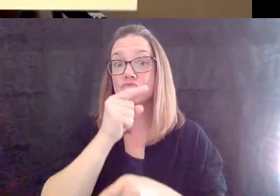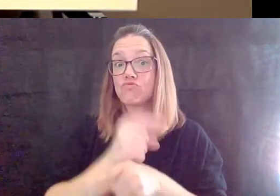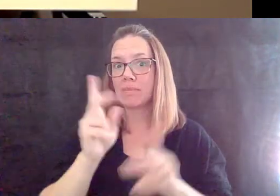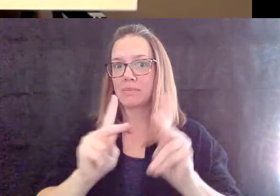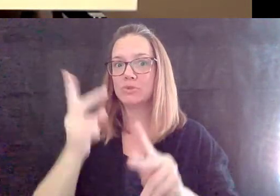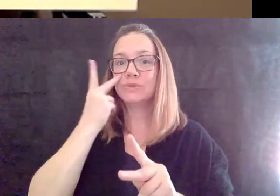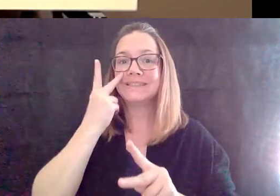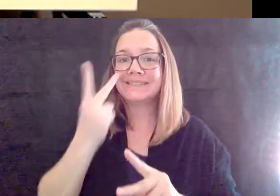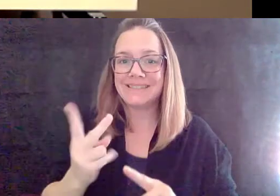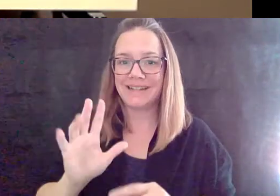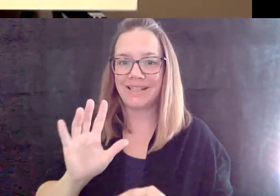information on the app.